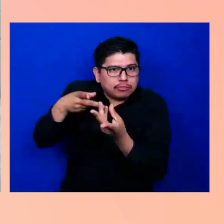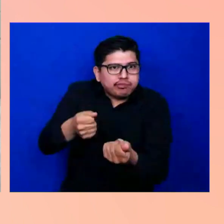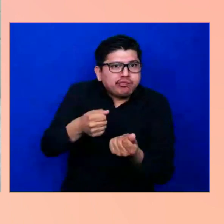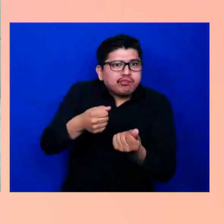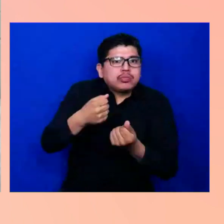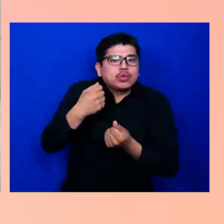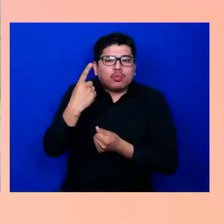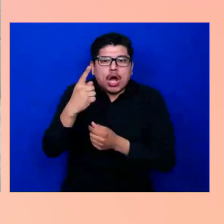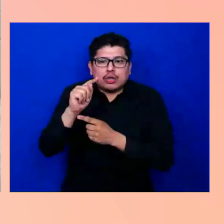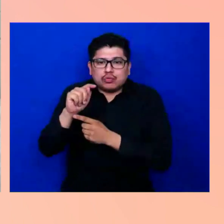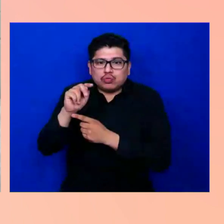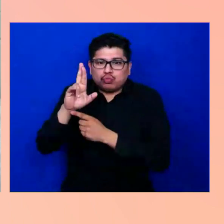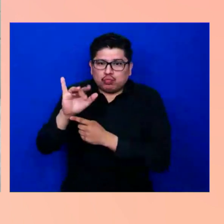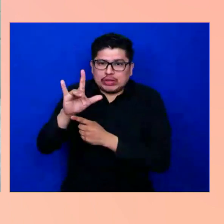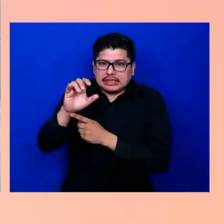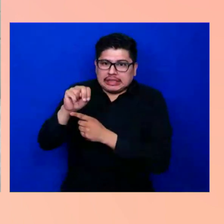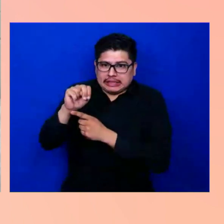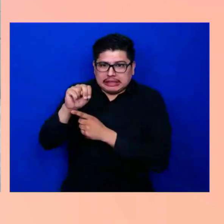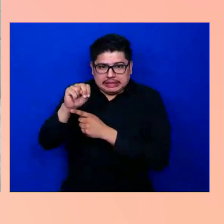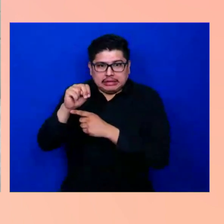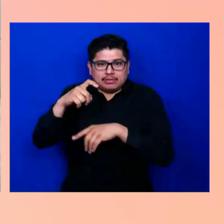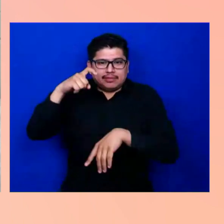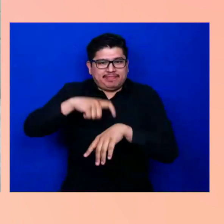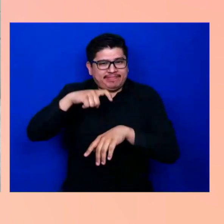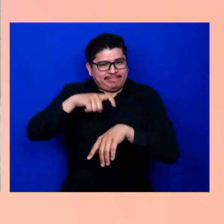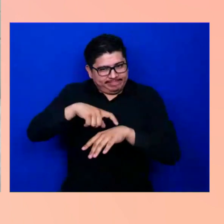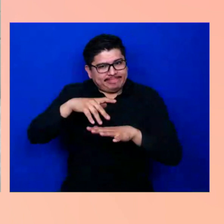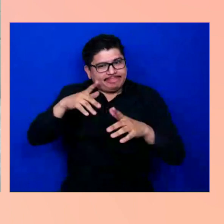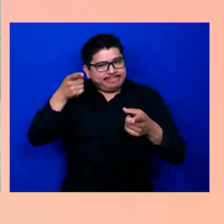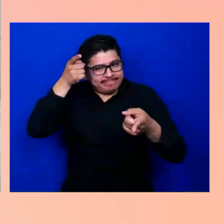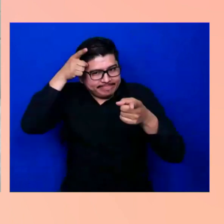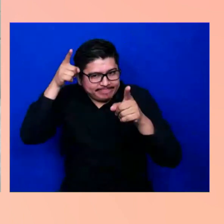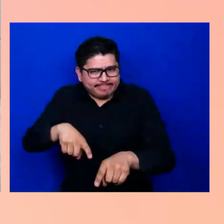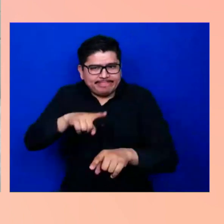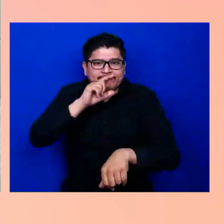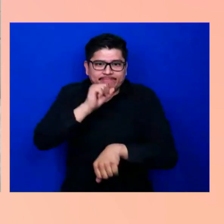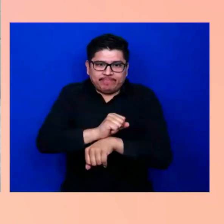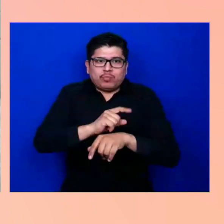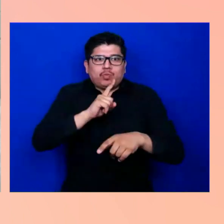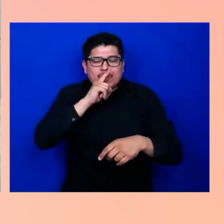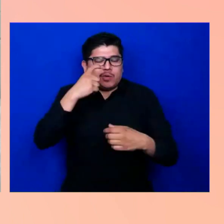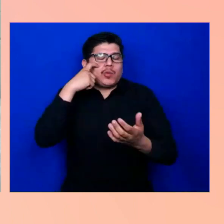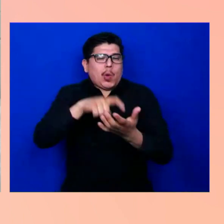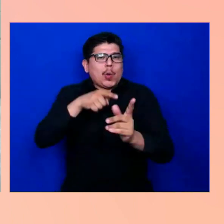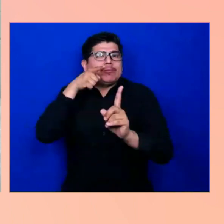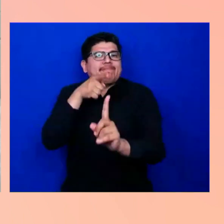the reality that there is an underlying problem. We're not fully activating the power of